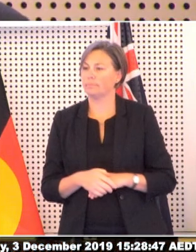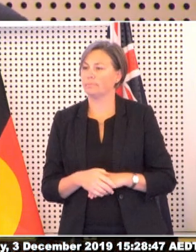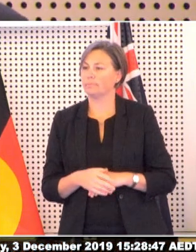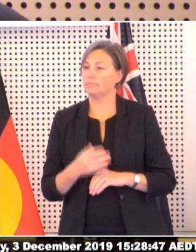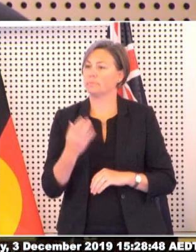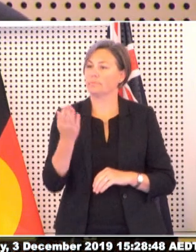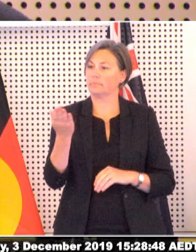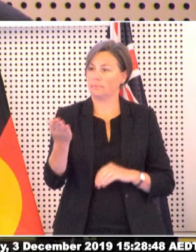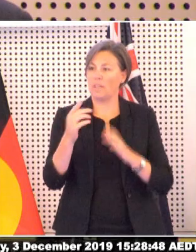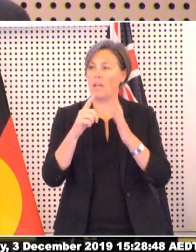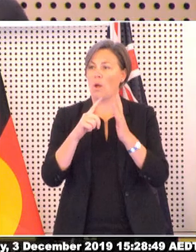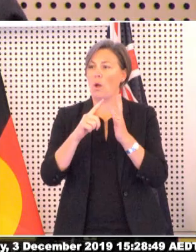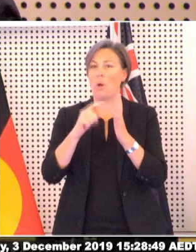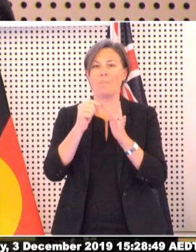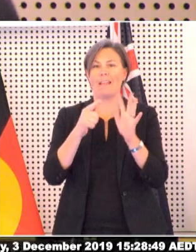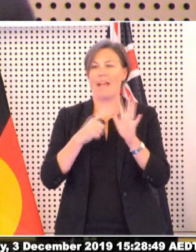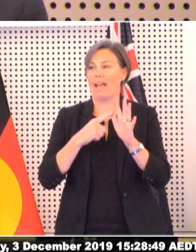Yes, just two questions, Commissioner. Yes. Please go ahead.